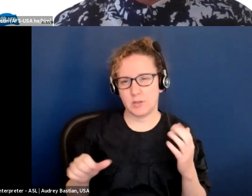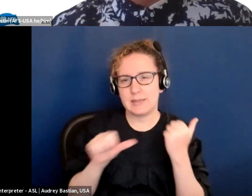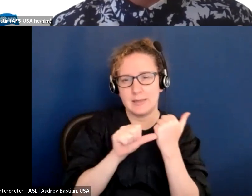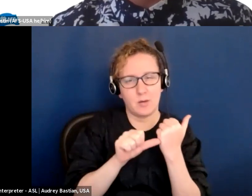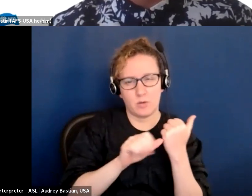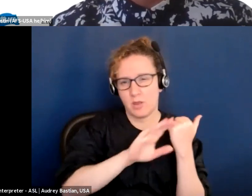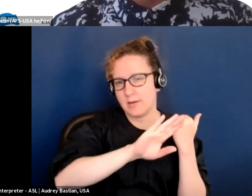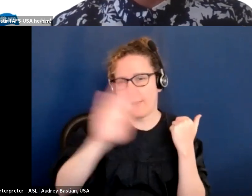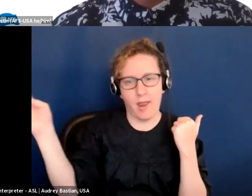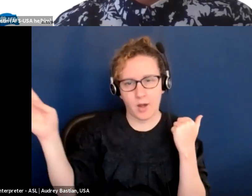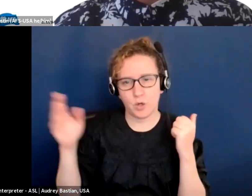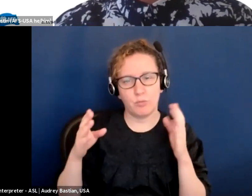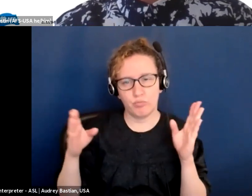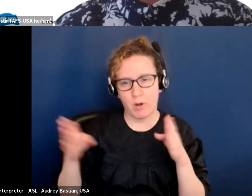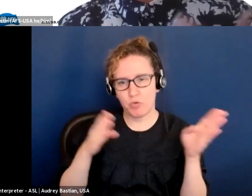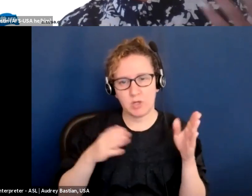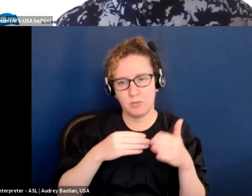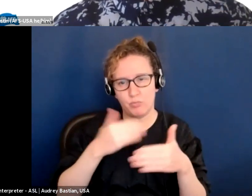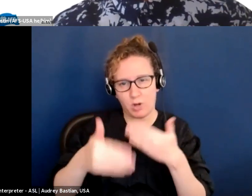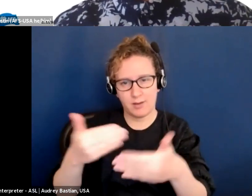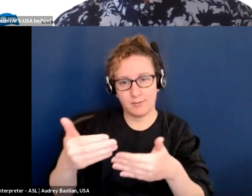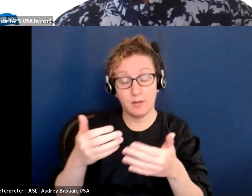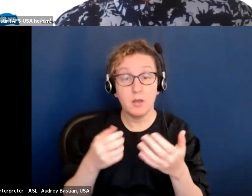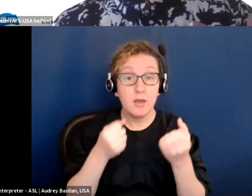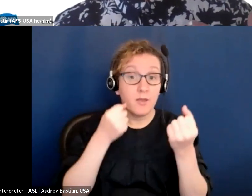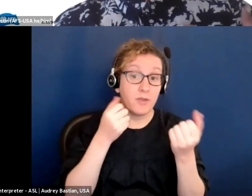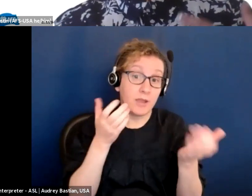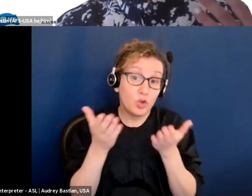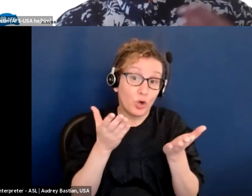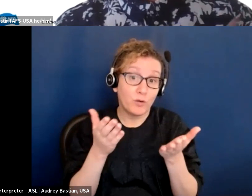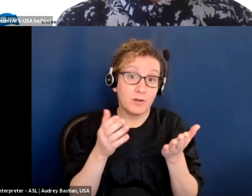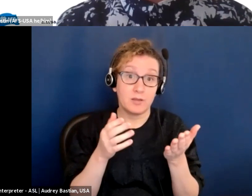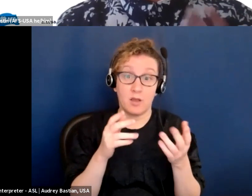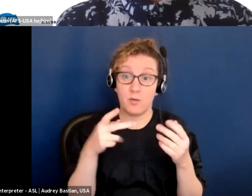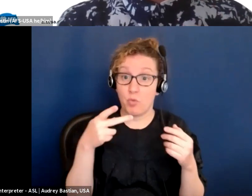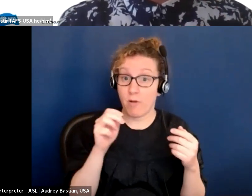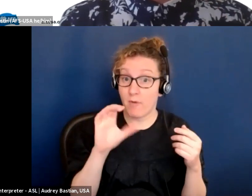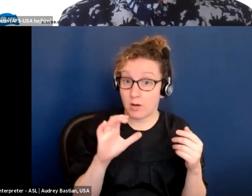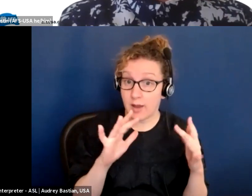preparation process and they serve not only has a point of contact and resource for the